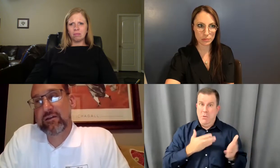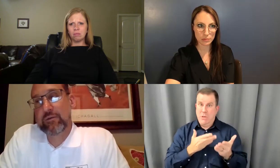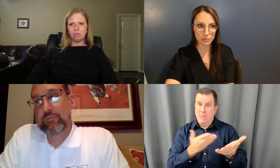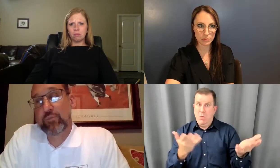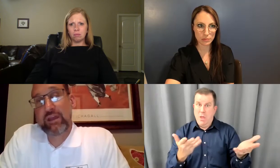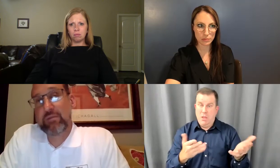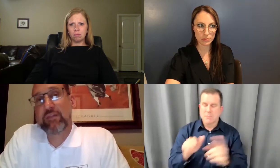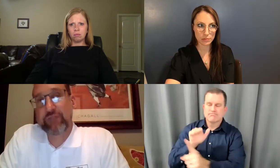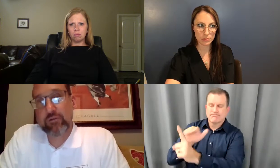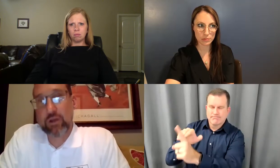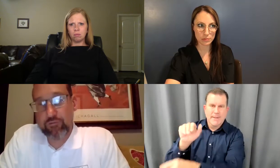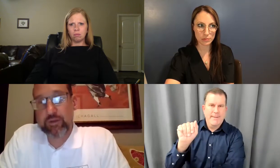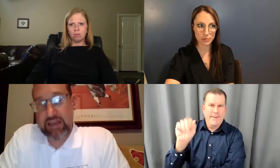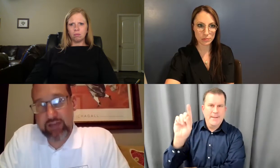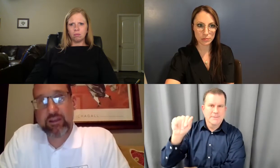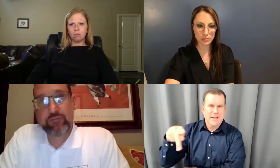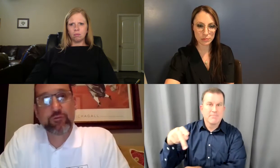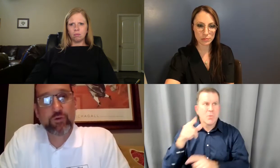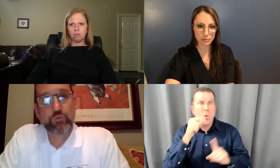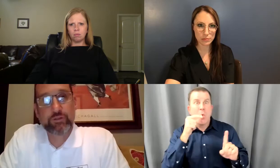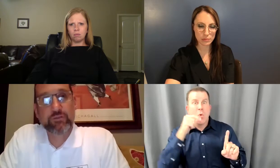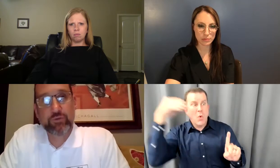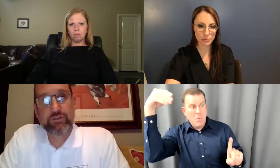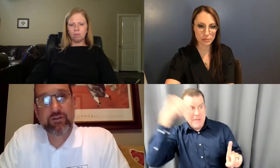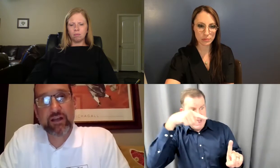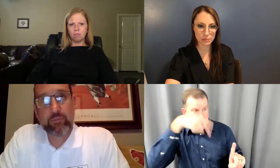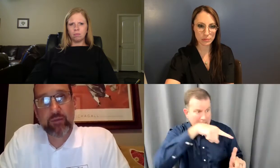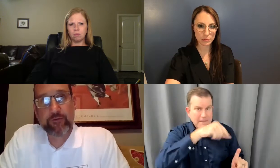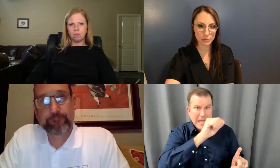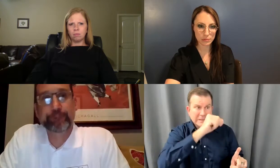they're paid by the federal government to advocate for folks with disabilities here in Alabama.